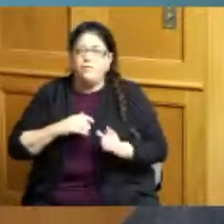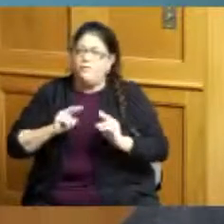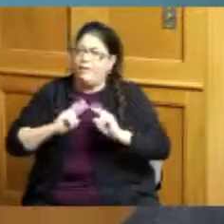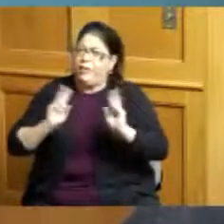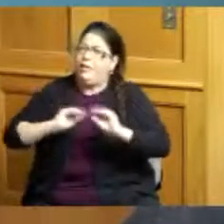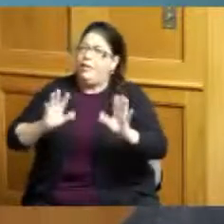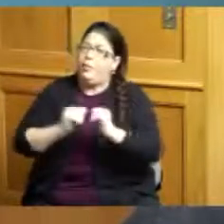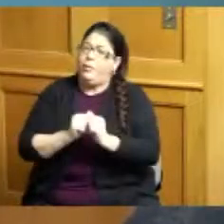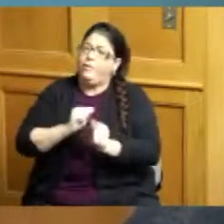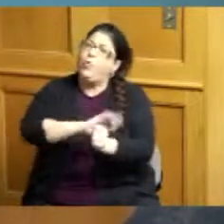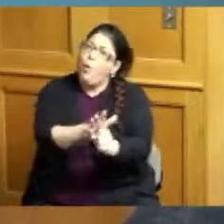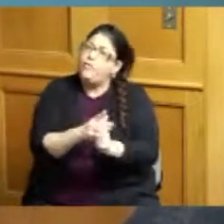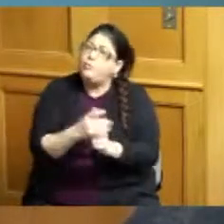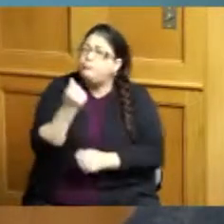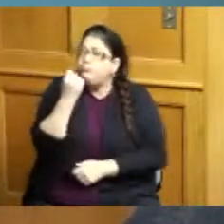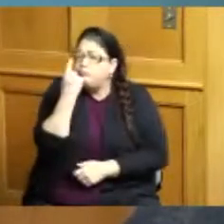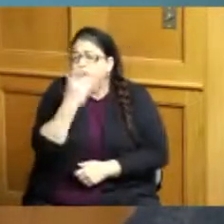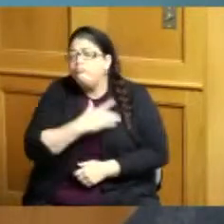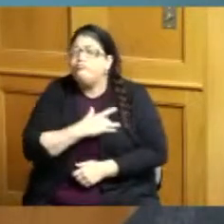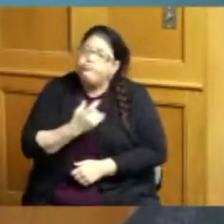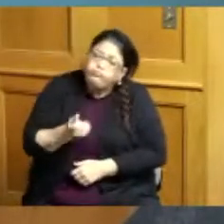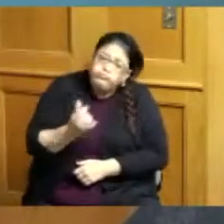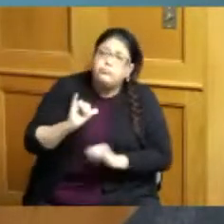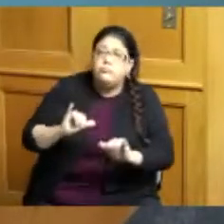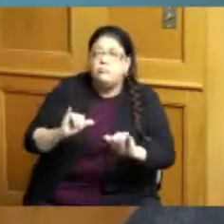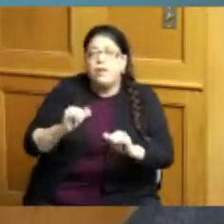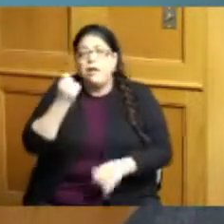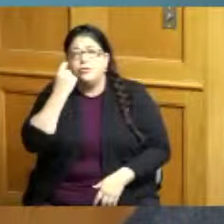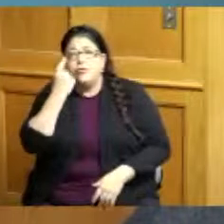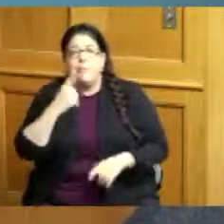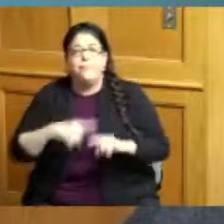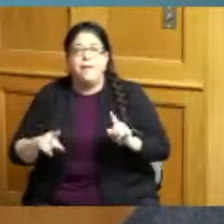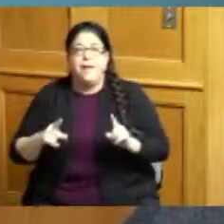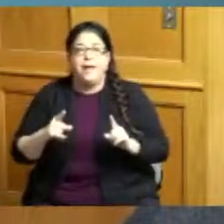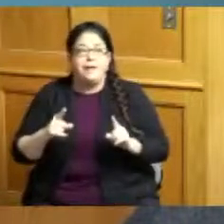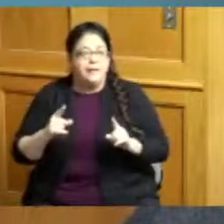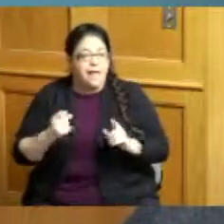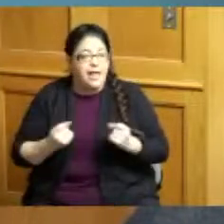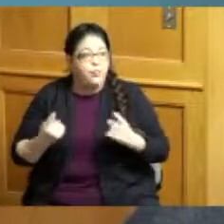those kind of things but you know I remember the days everybody get a taxes in them and no one's